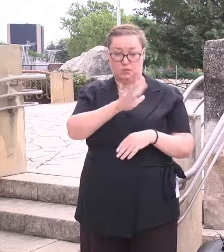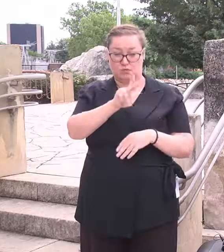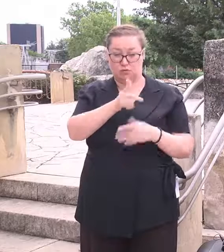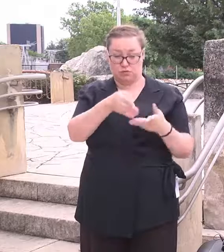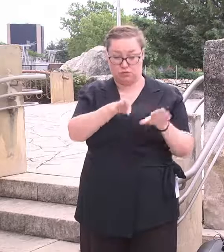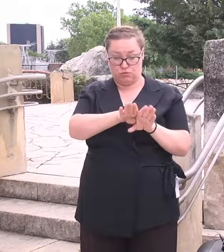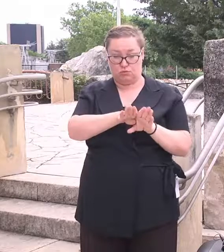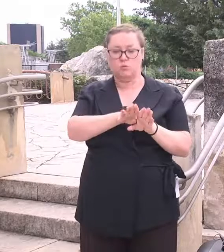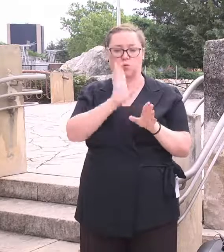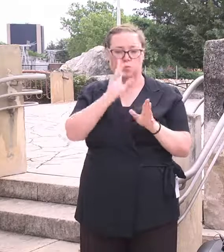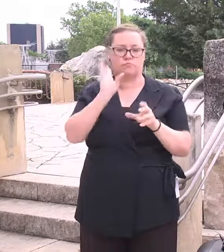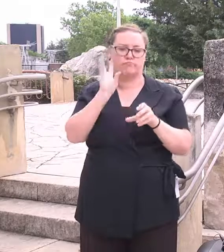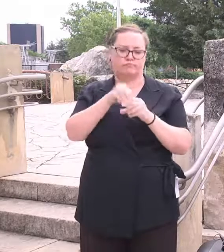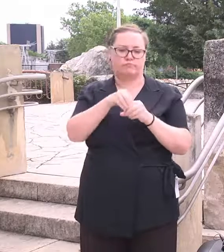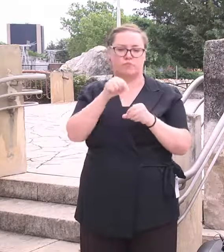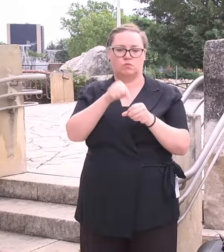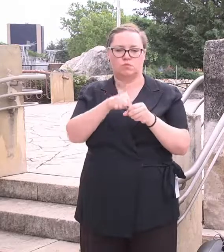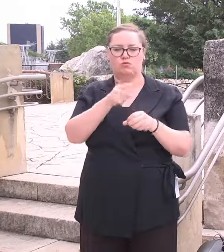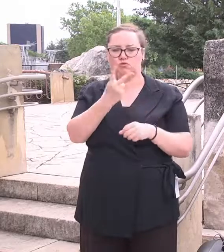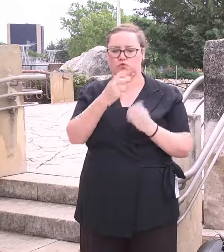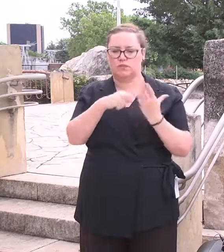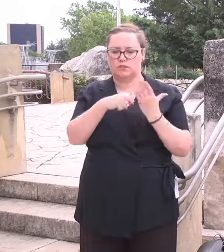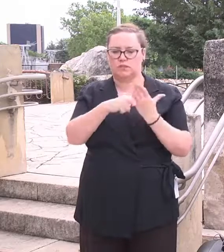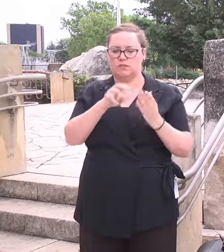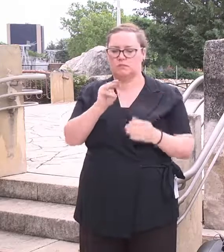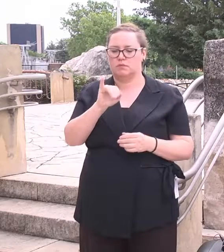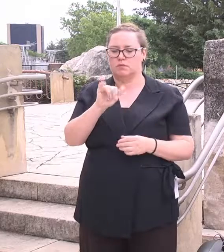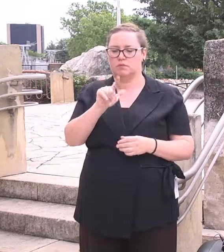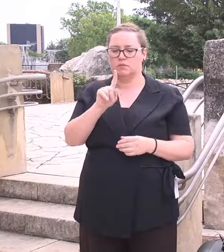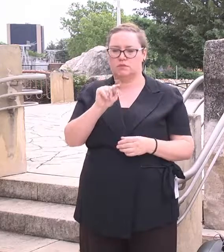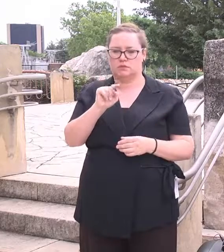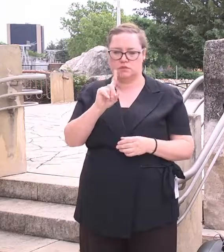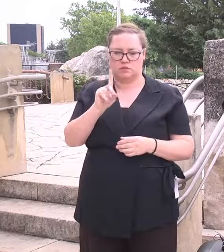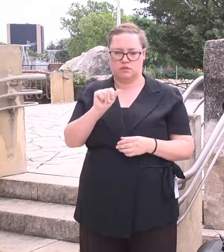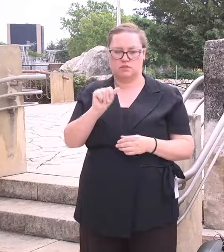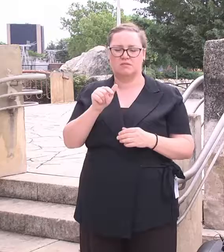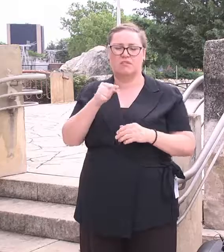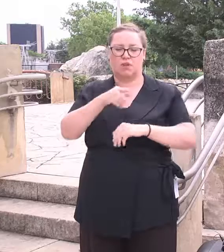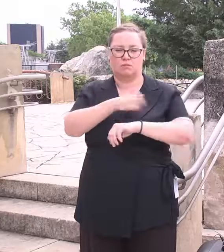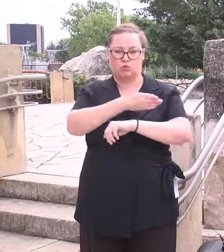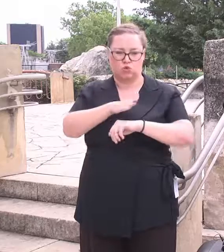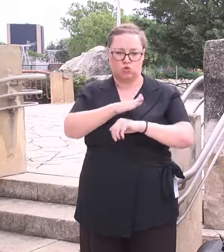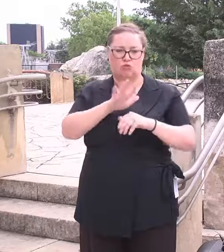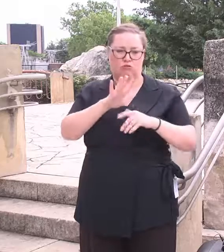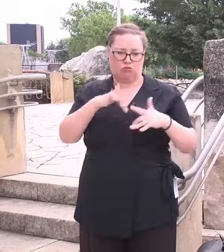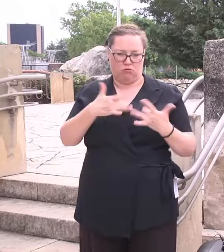tickets to see Matilda the musical later this summer at Music Theater Witchita and adults we